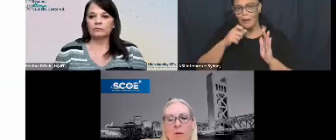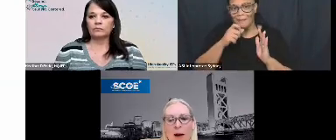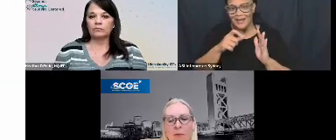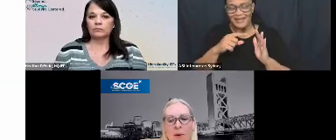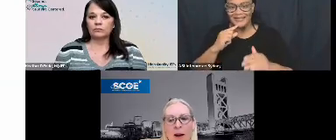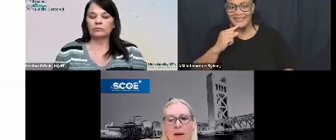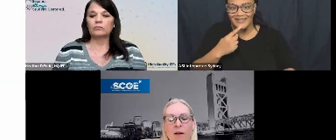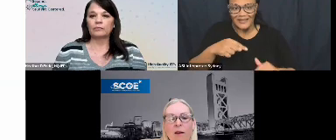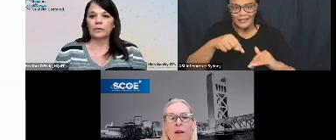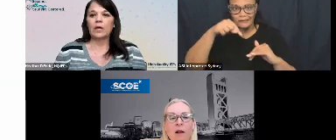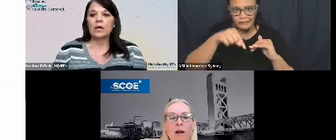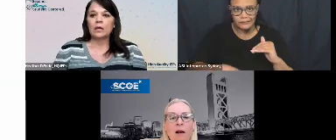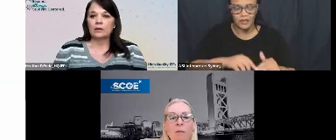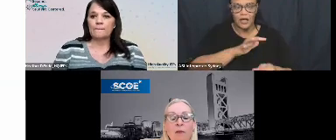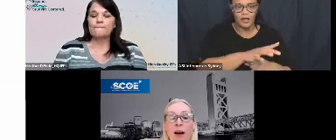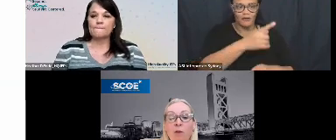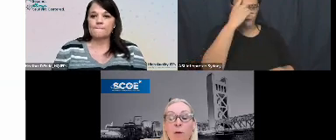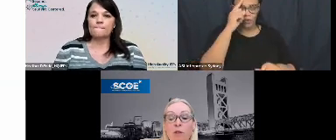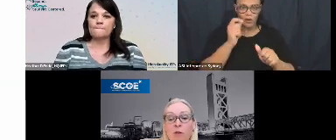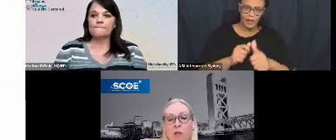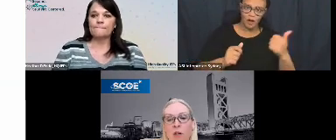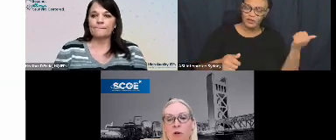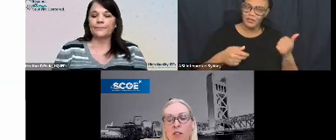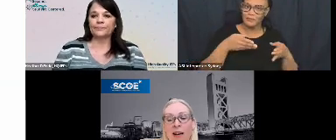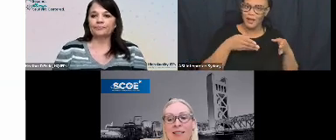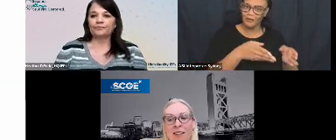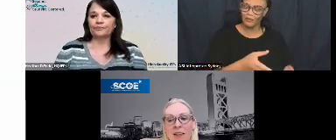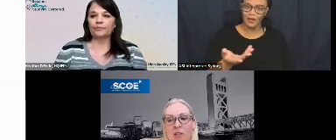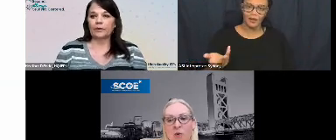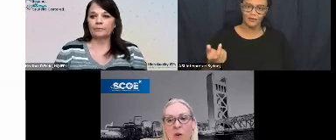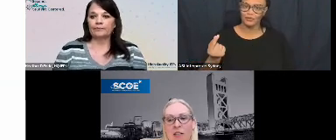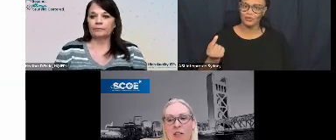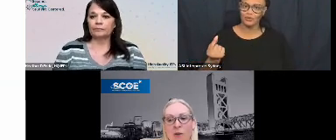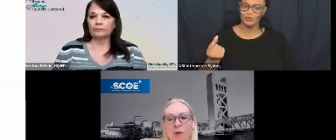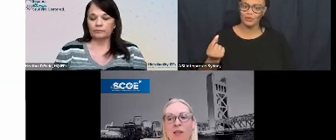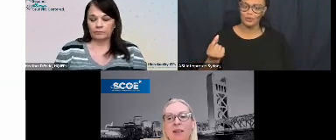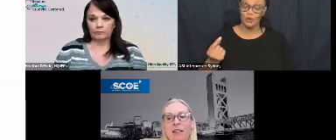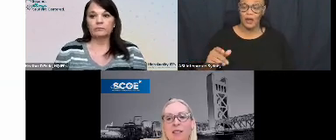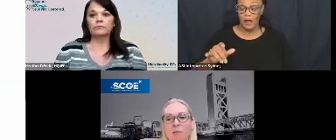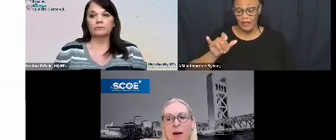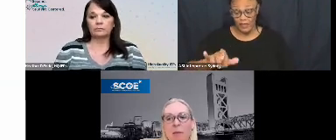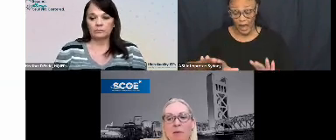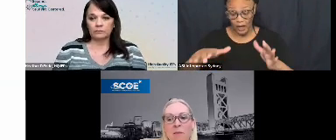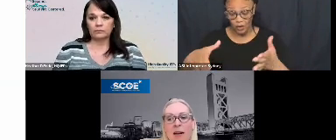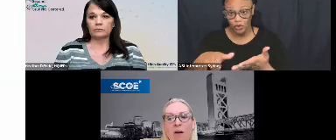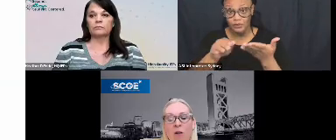the alt pathway? Um that group of students, you know, still has till age 22 to be able to meet